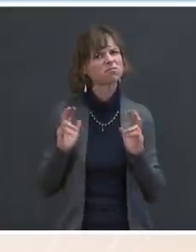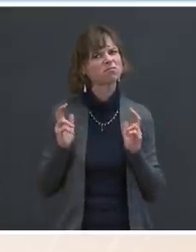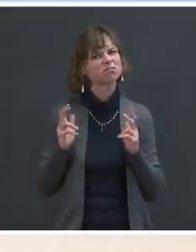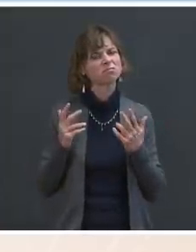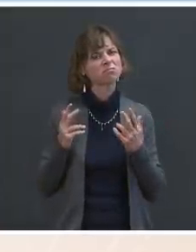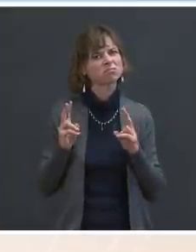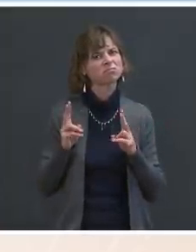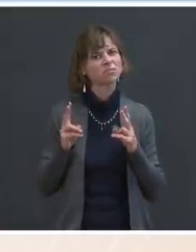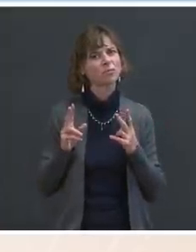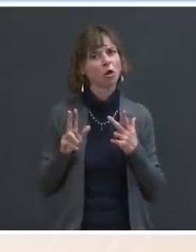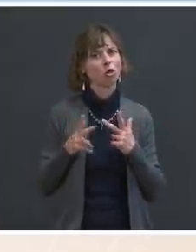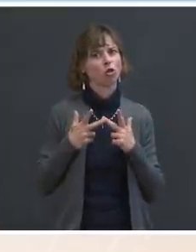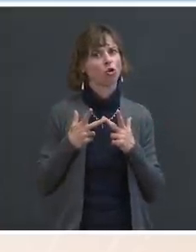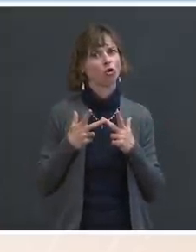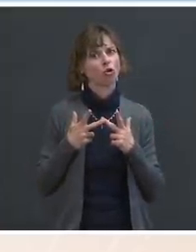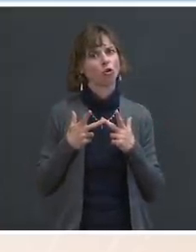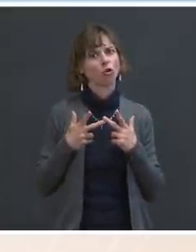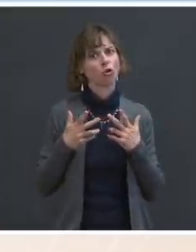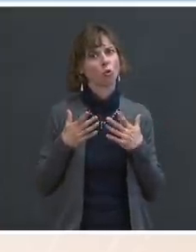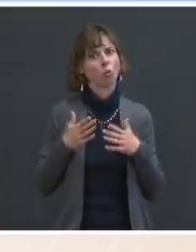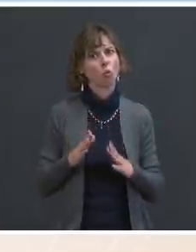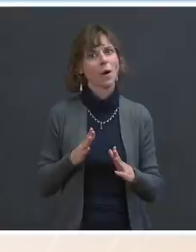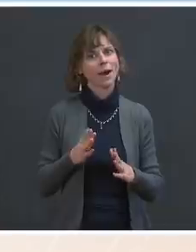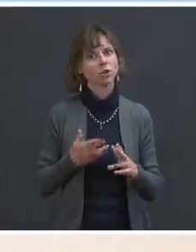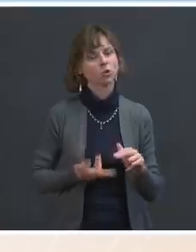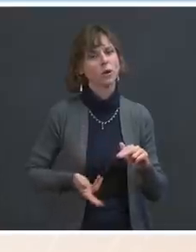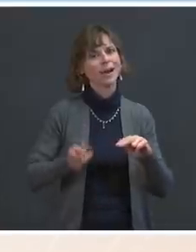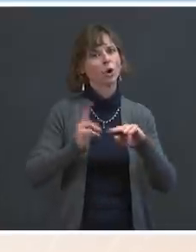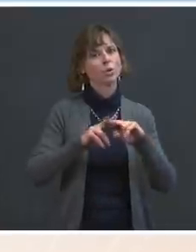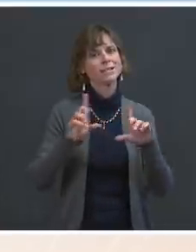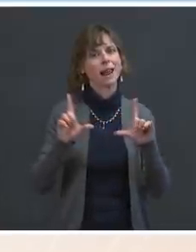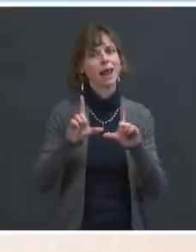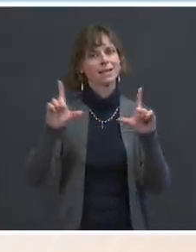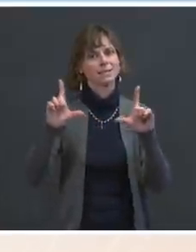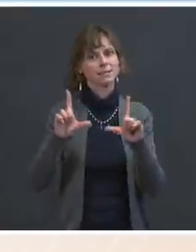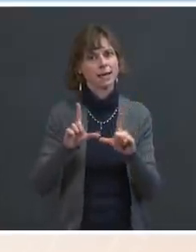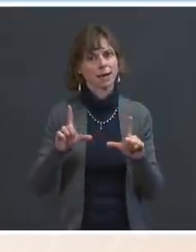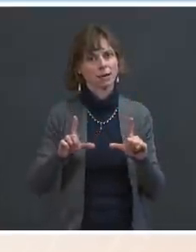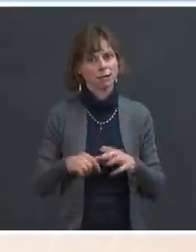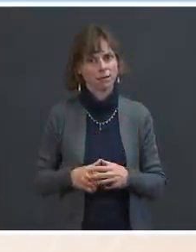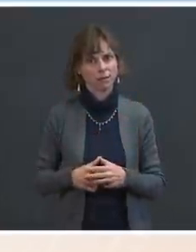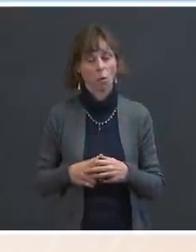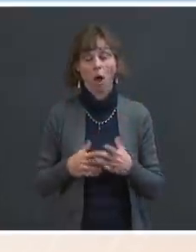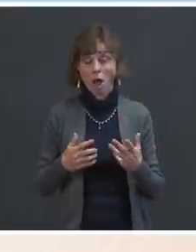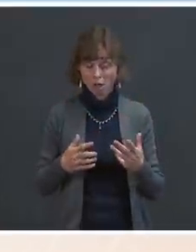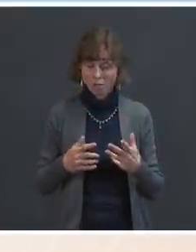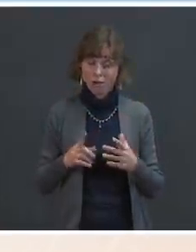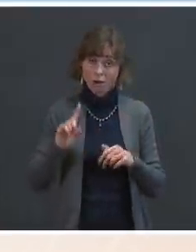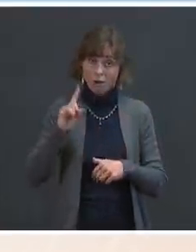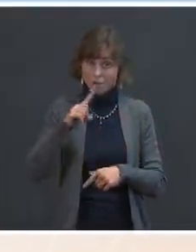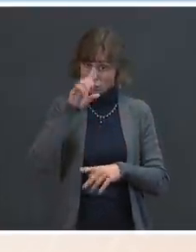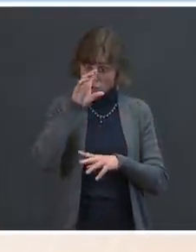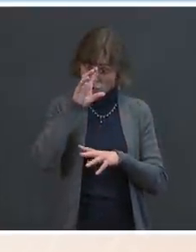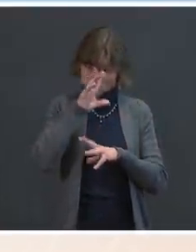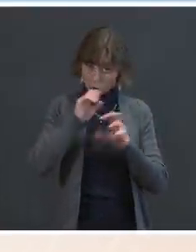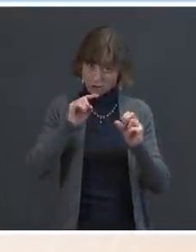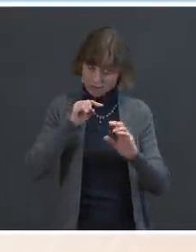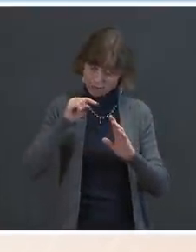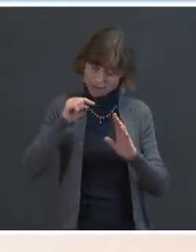that would be just increasing licensing? Ms. Psaki: Well, first, the President is deeply focused on the issue of expanding global vaccinations